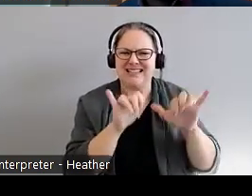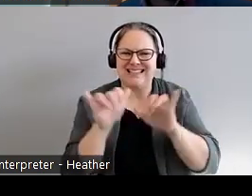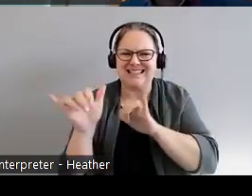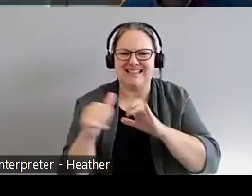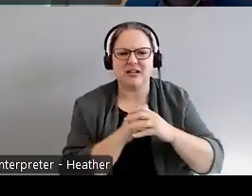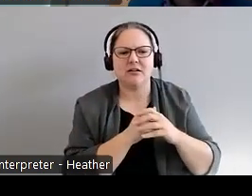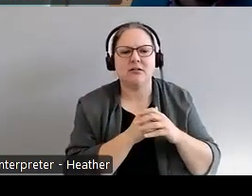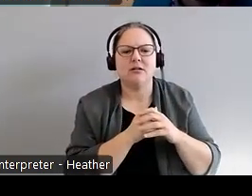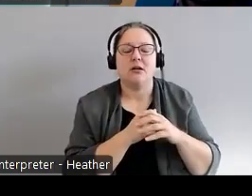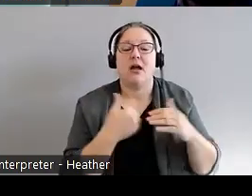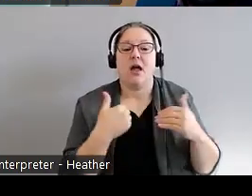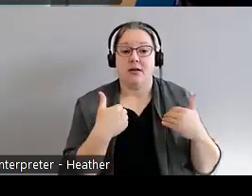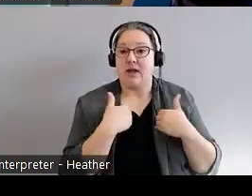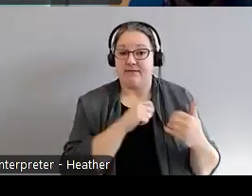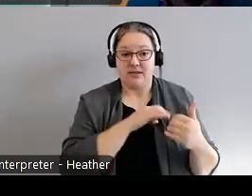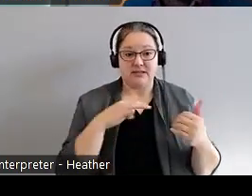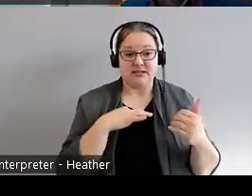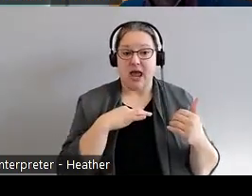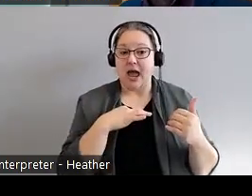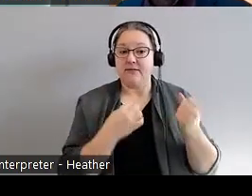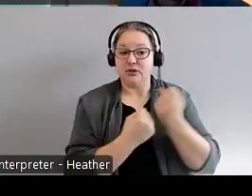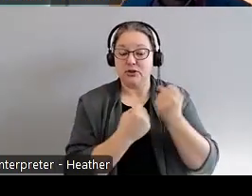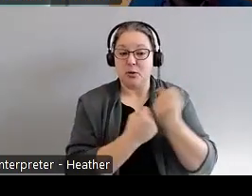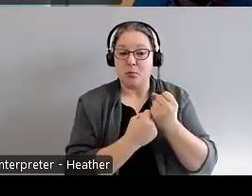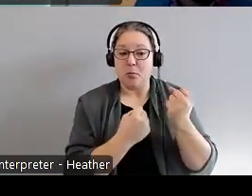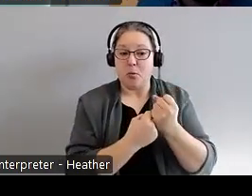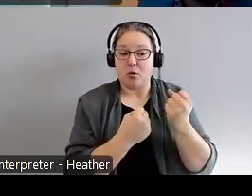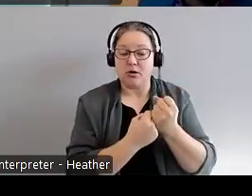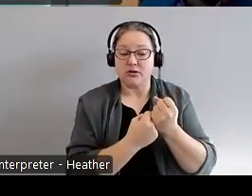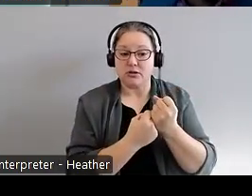well-being, you know, championing patient centered interventions and helping out with consultation